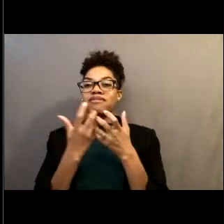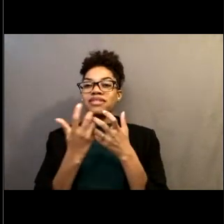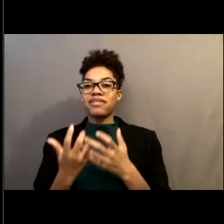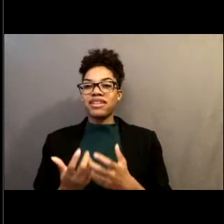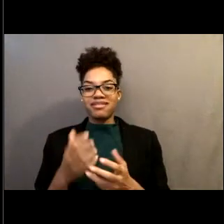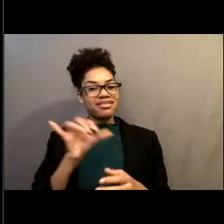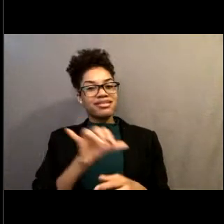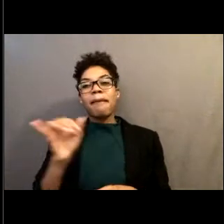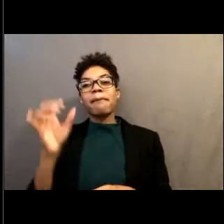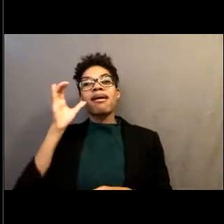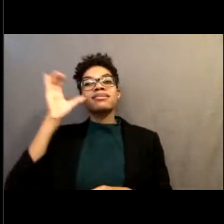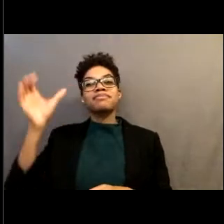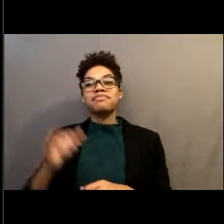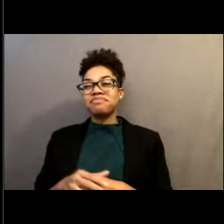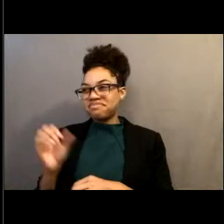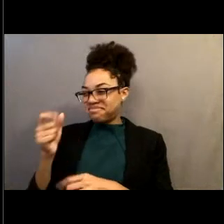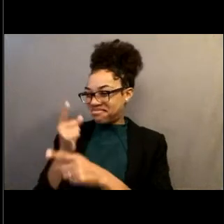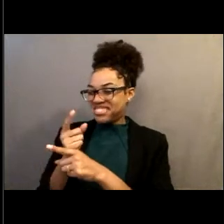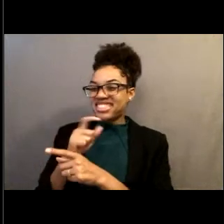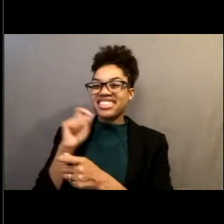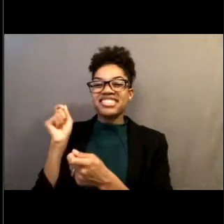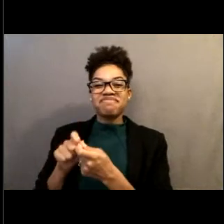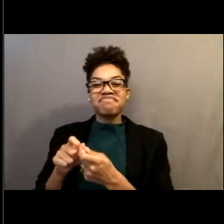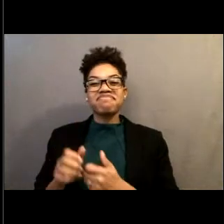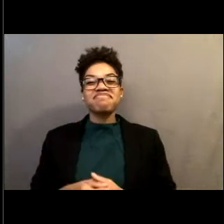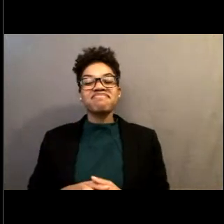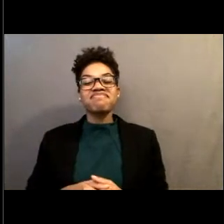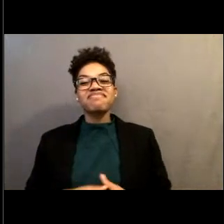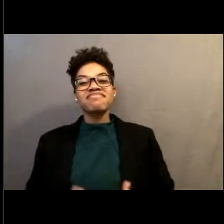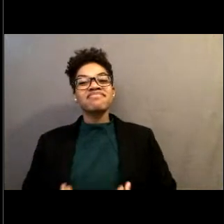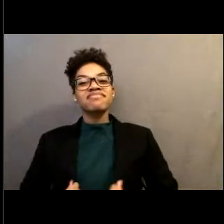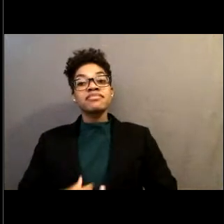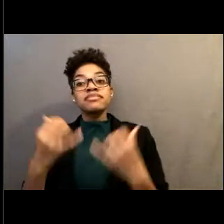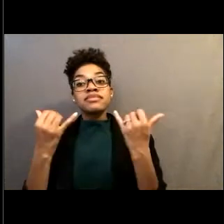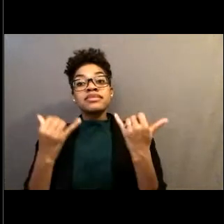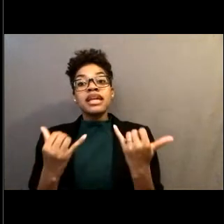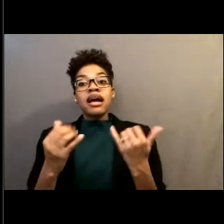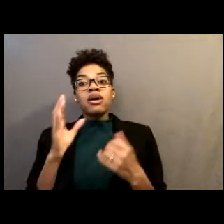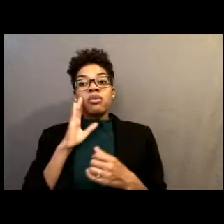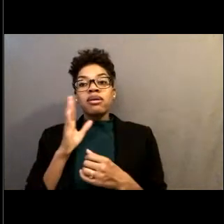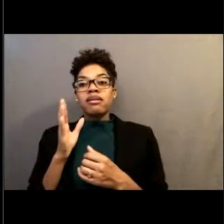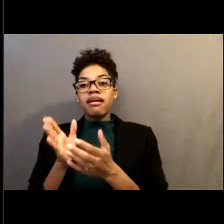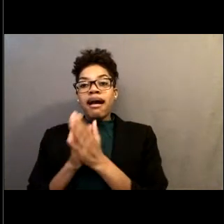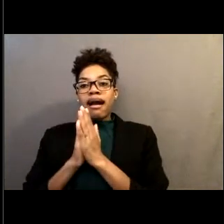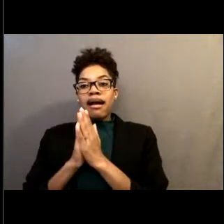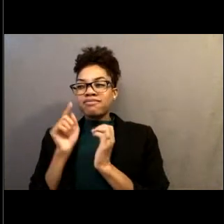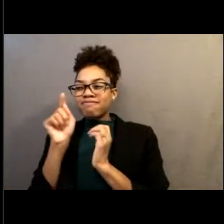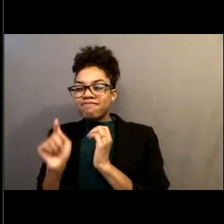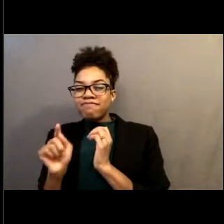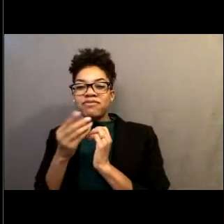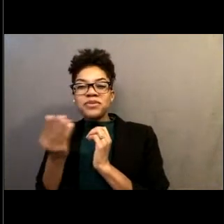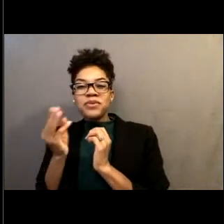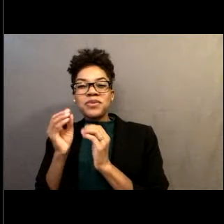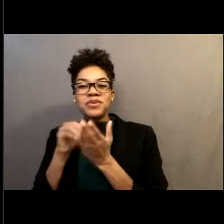[Nicole] Yeah. Great. Okay. I'm going to ask Michelle and Joseph to hold with their questions. They want to talk about what happens